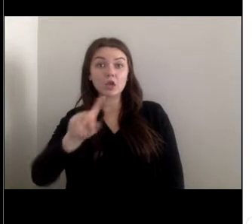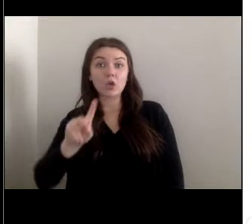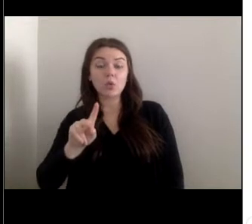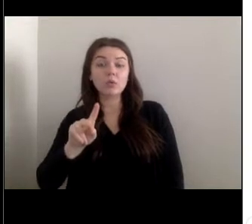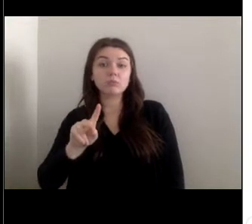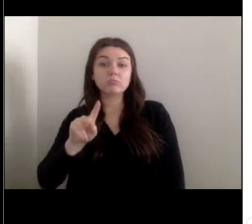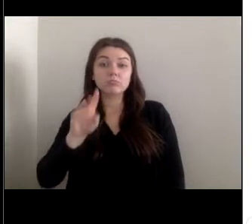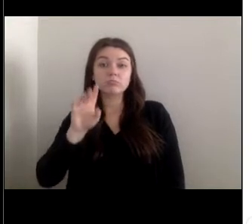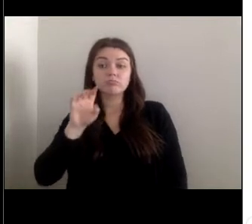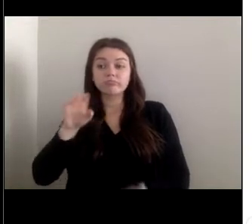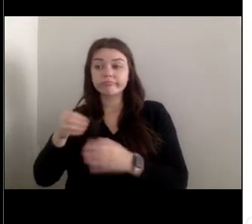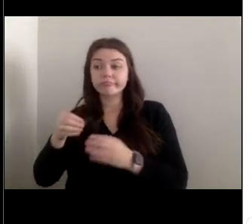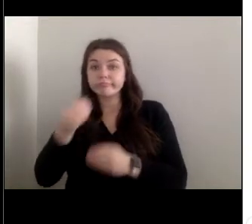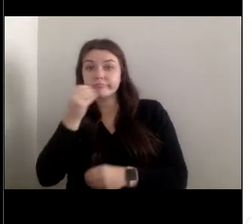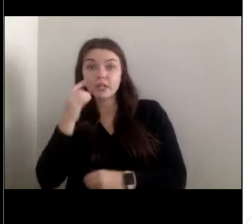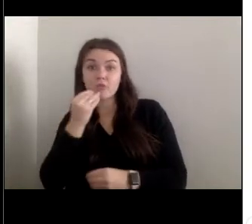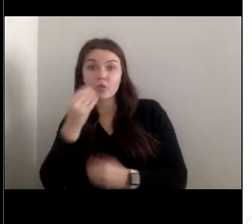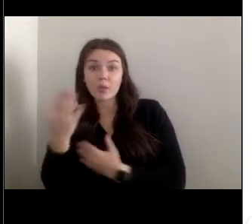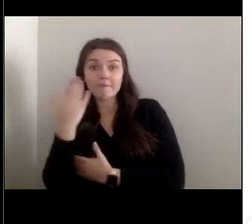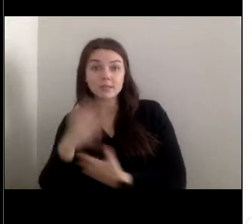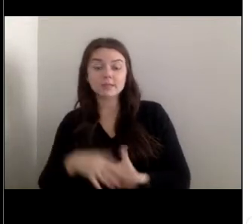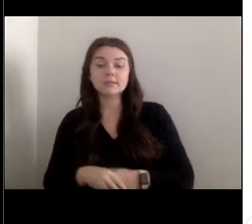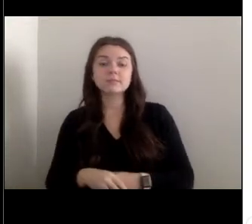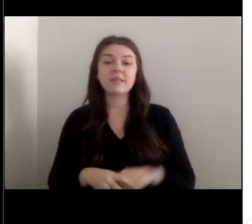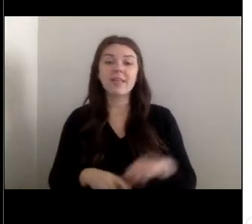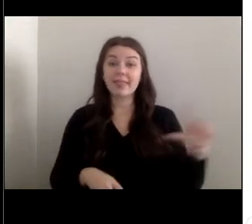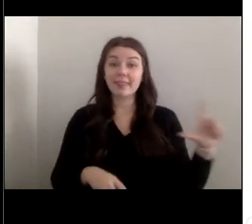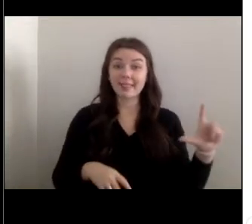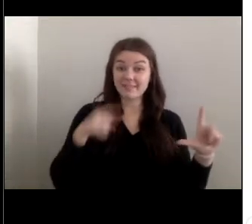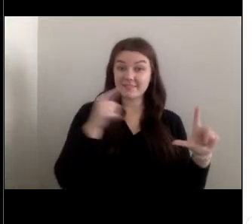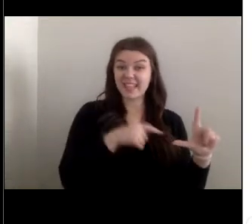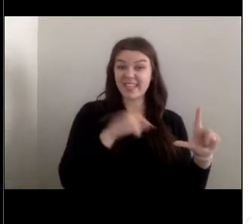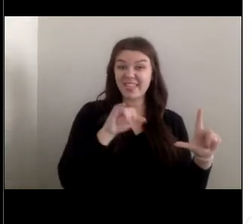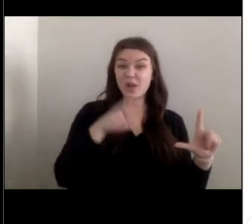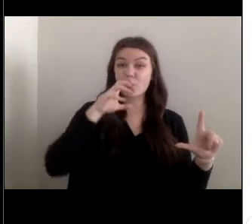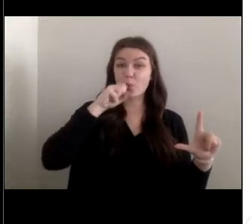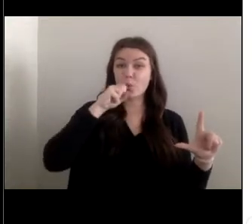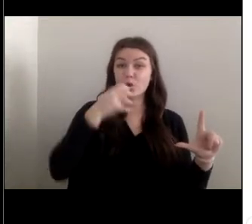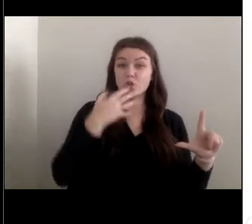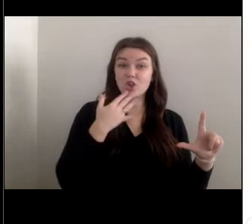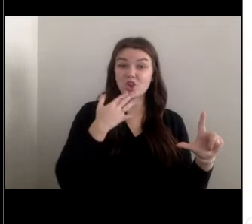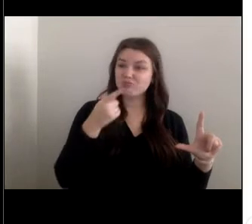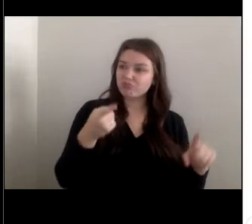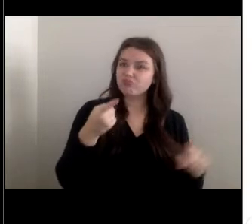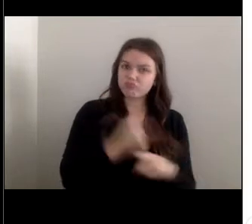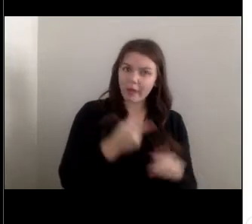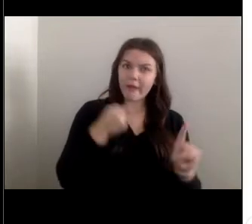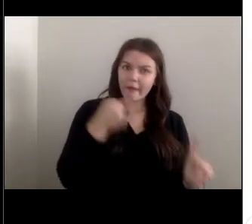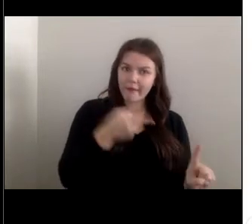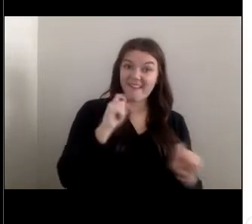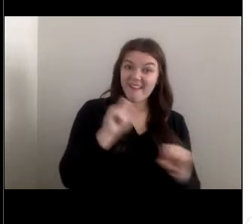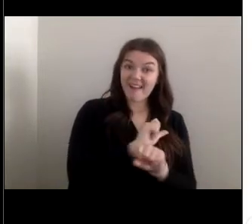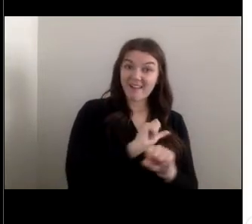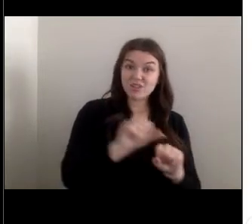So that I egg sample that you see on the left, that orange coloration there, you're totally right. It's actually the yolk of the egg.